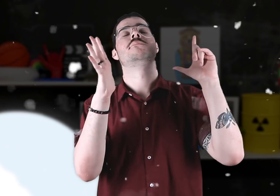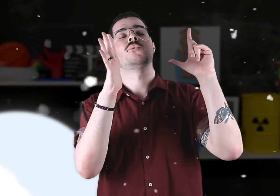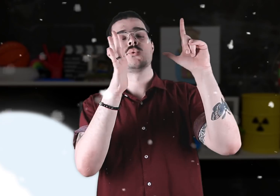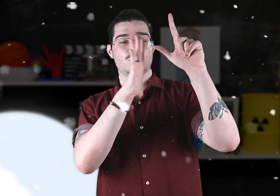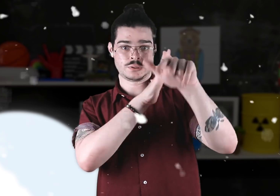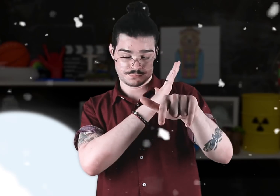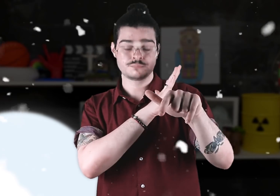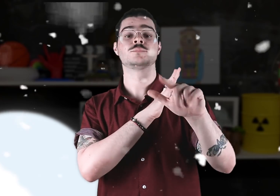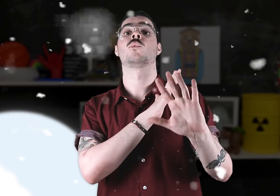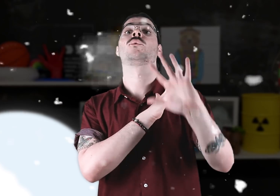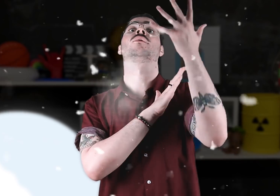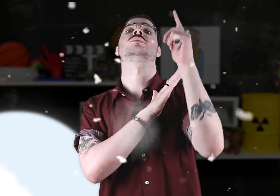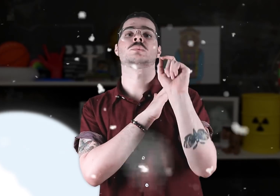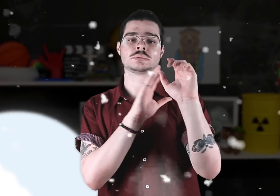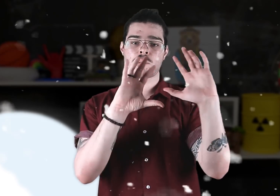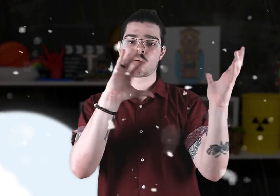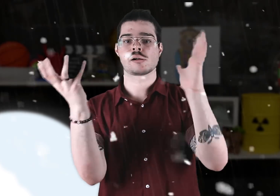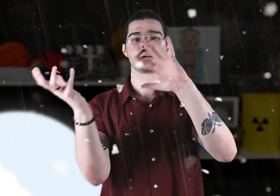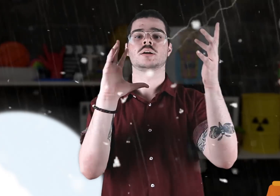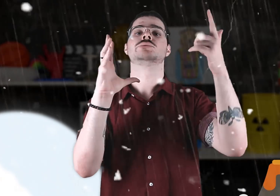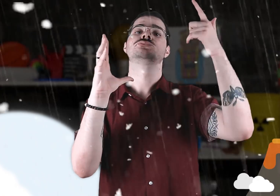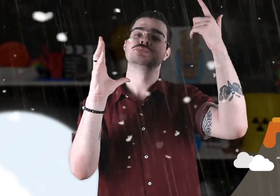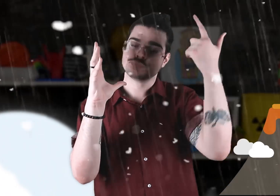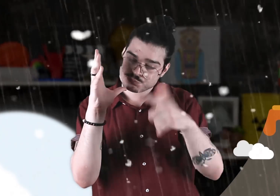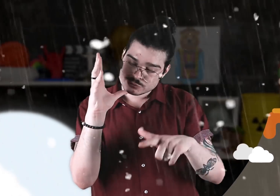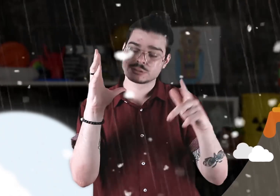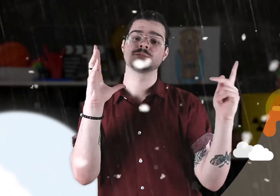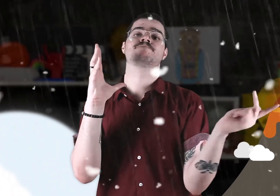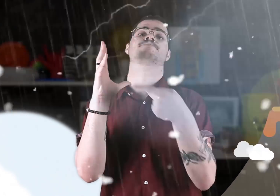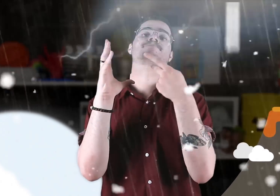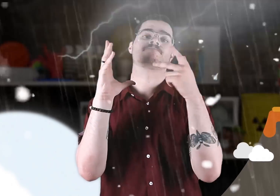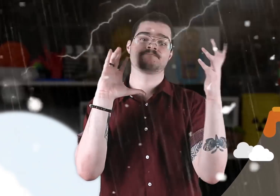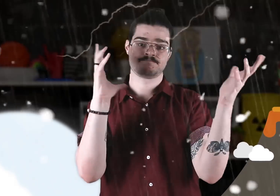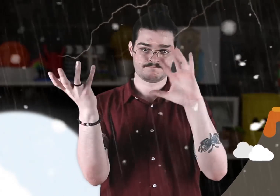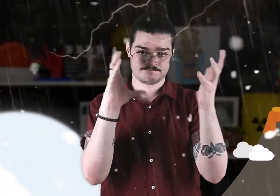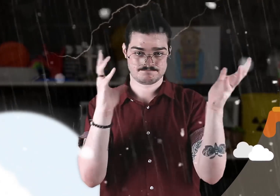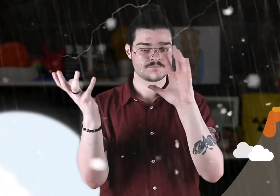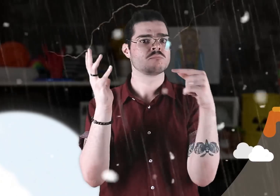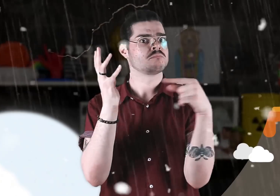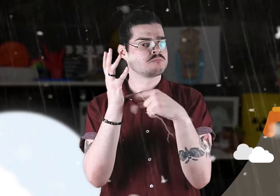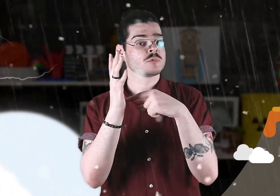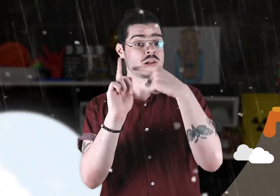Later climate changes suffered again ...